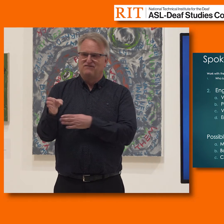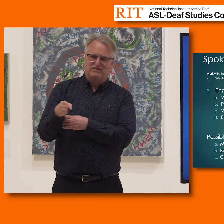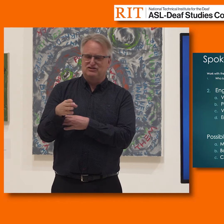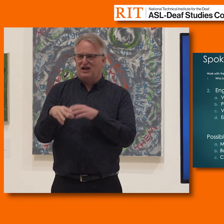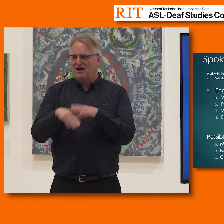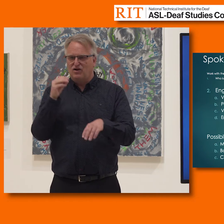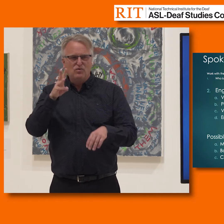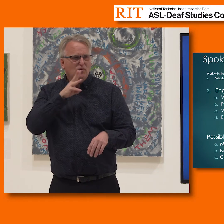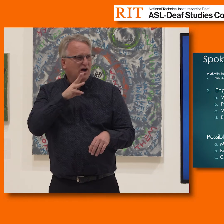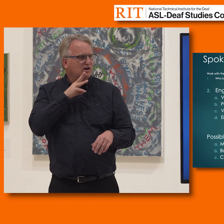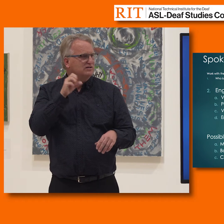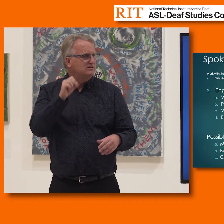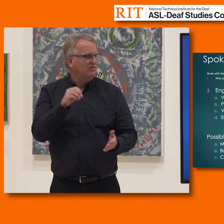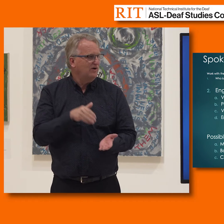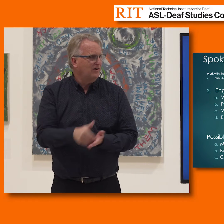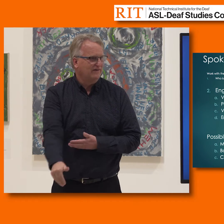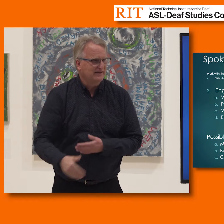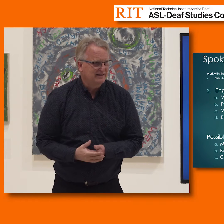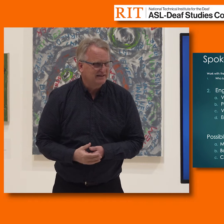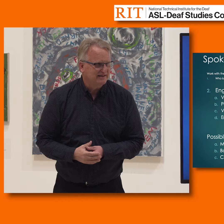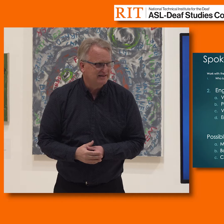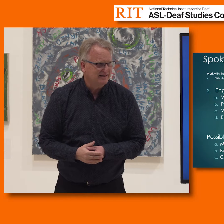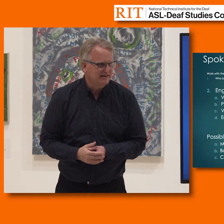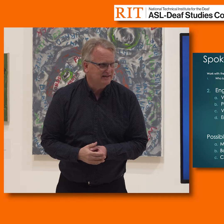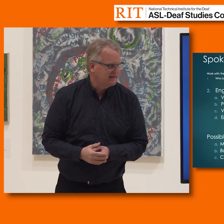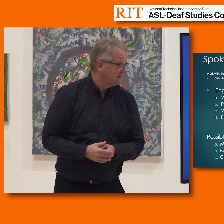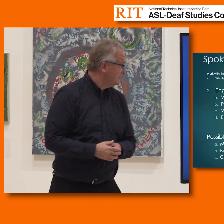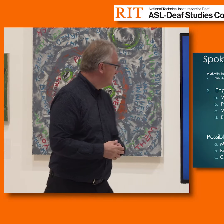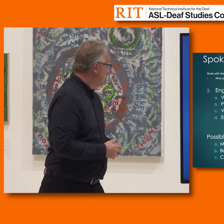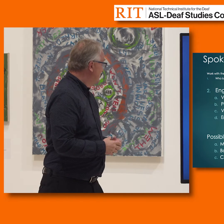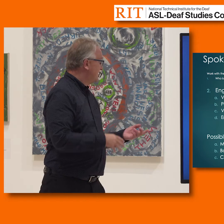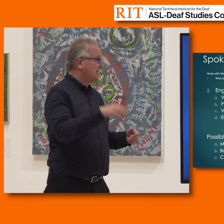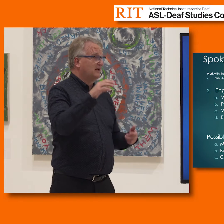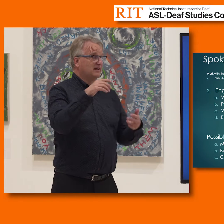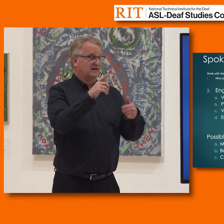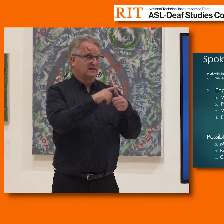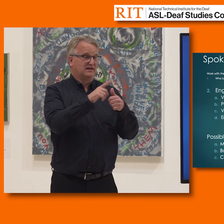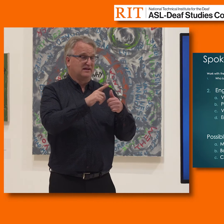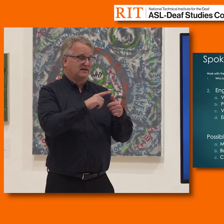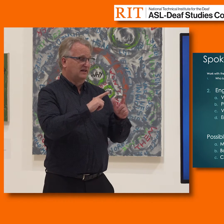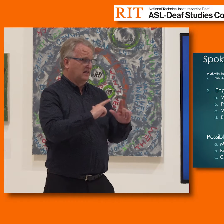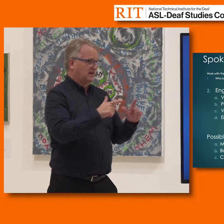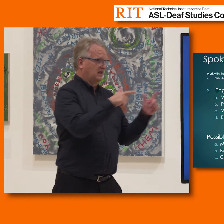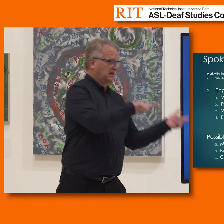can more incorporate ASL discourse and Deaf cultural norms. Let's work together.